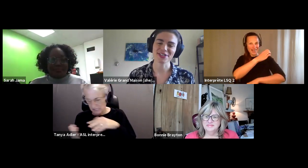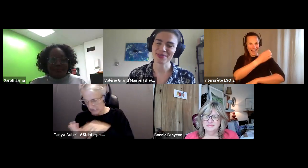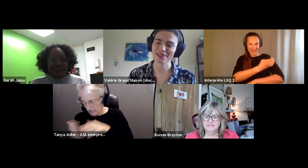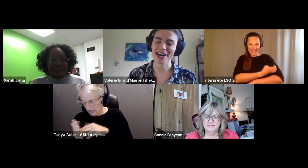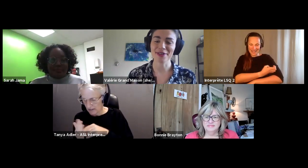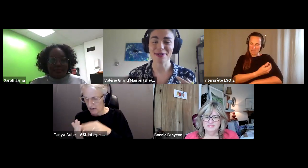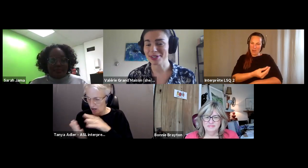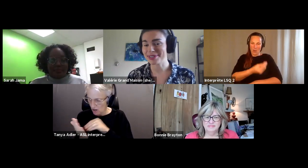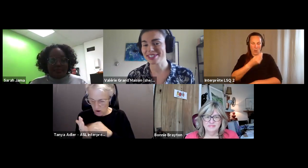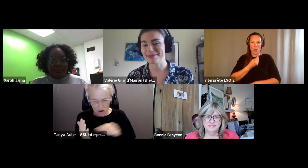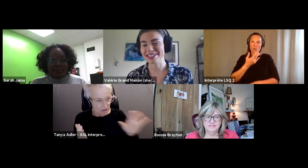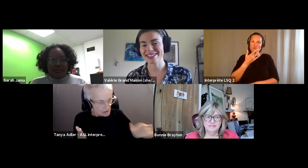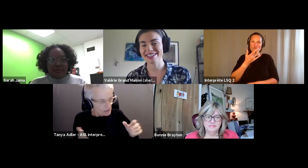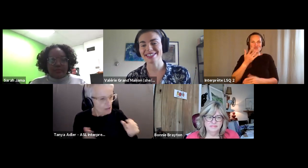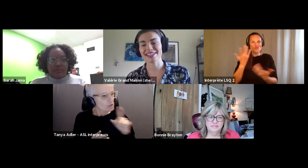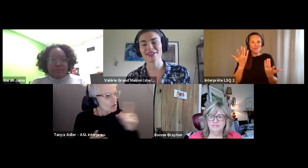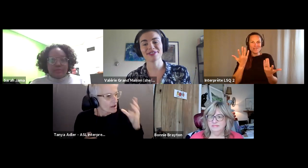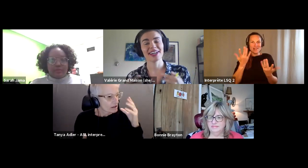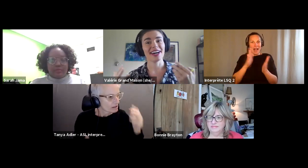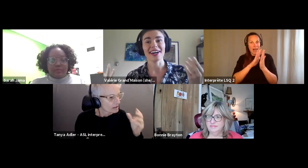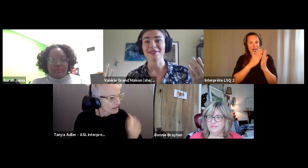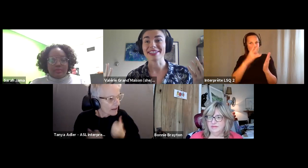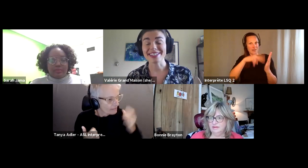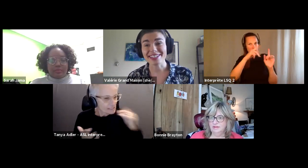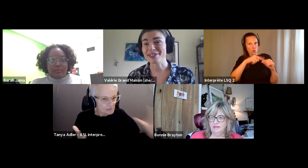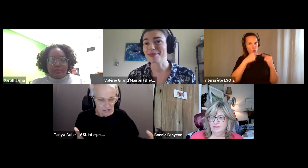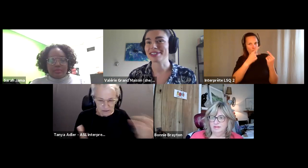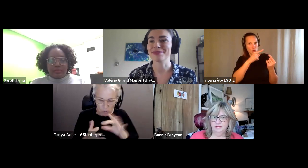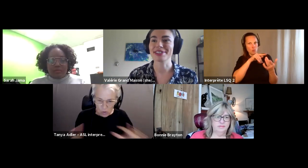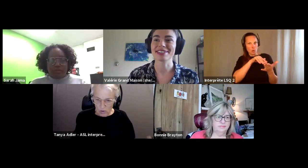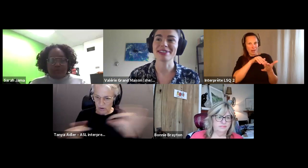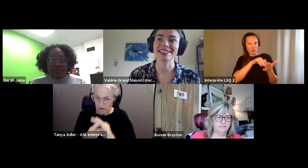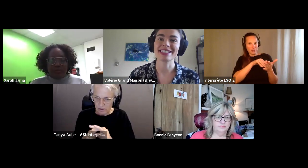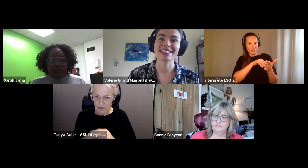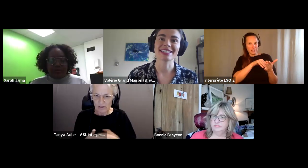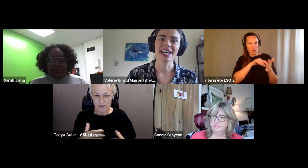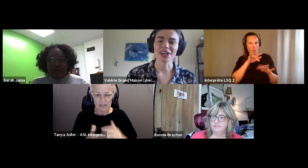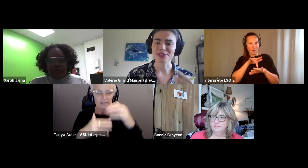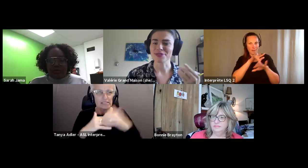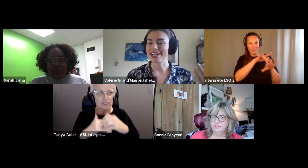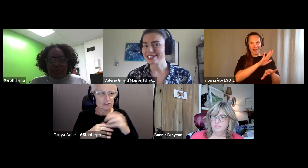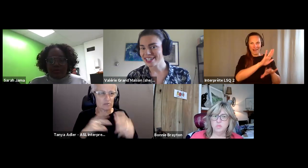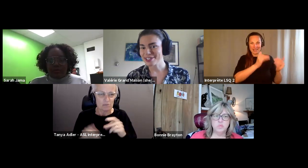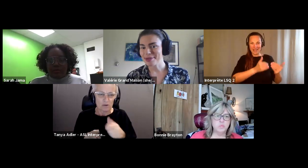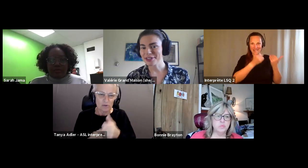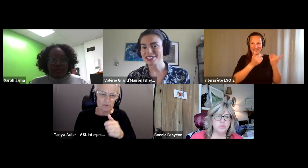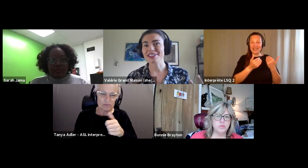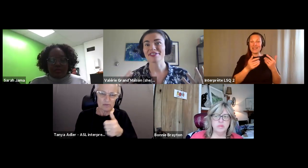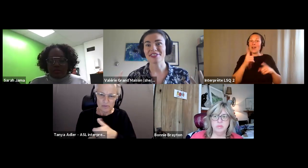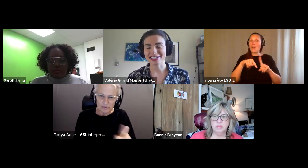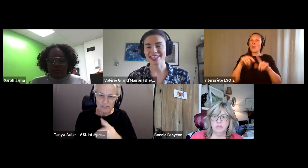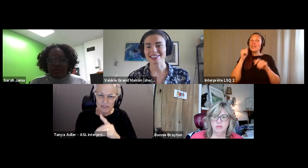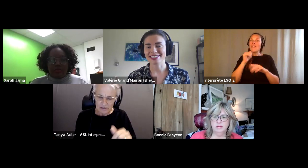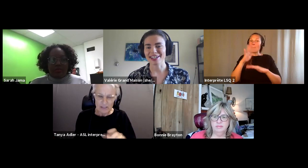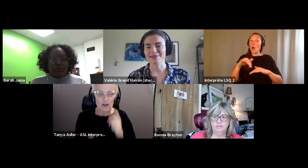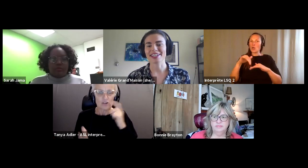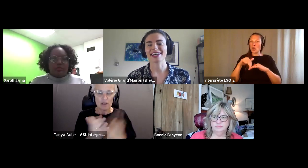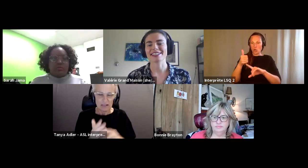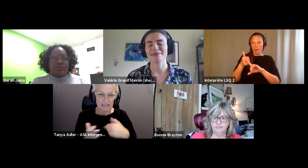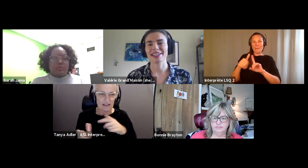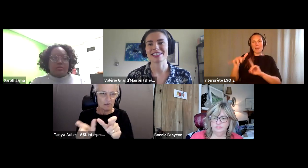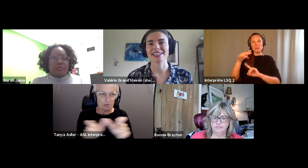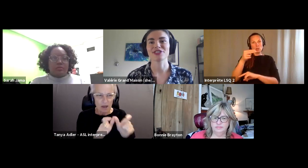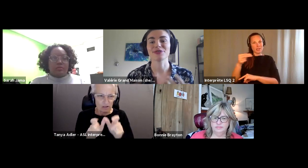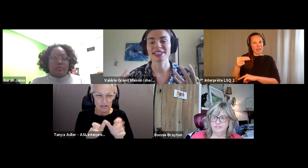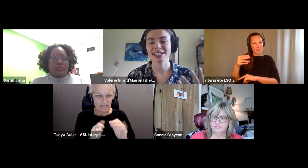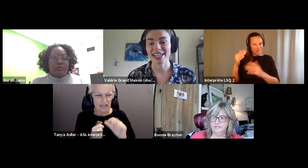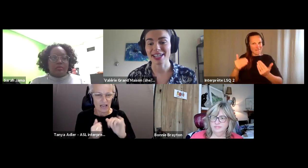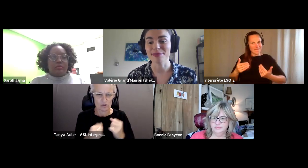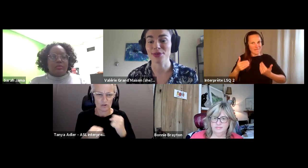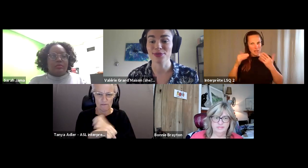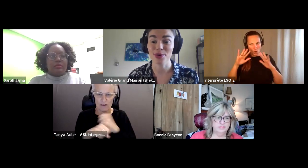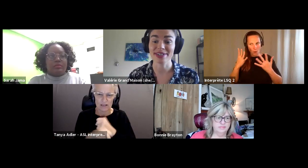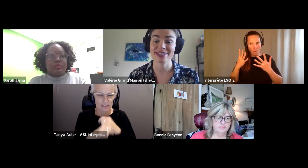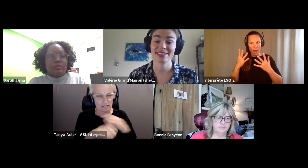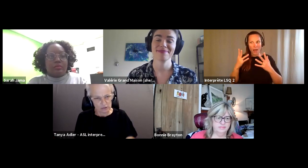Valérie Grand’Maison (she/elle): The history of how women with disabilities of indigenous women with disabilities come to recognize the berries and fight against them and as Melanie said to reclaim their voice.